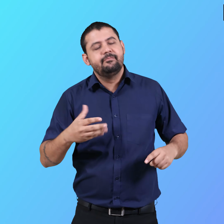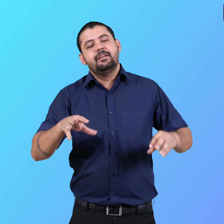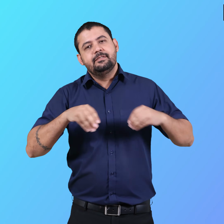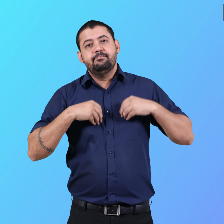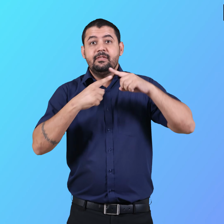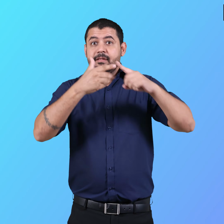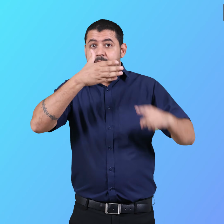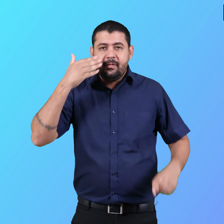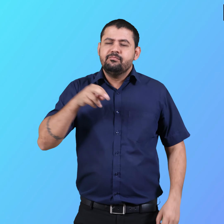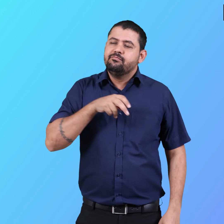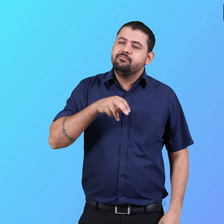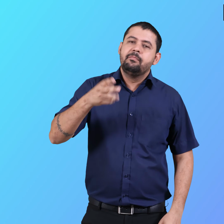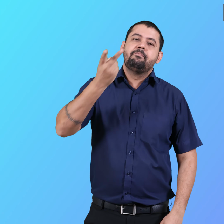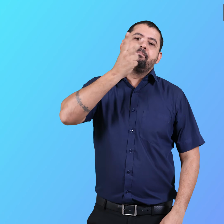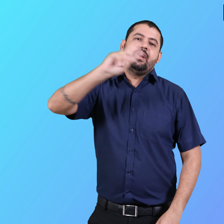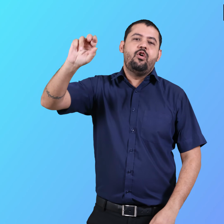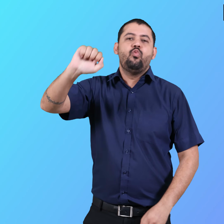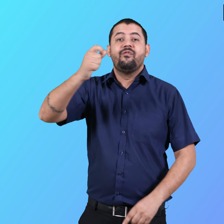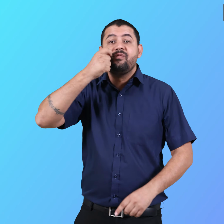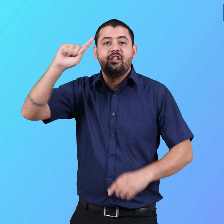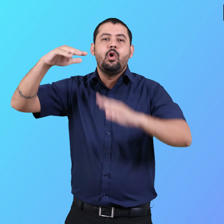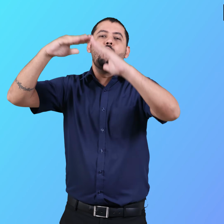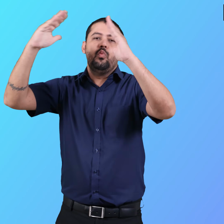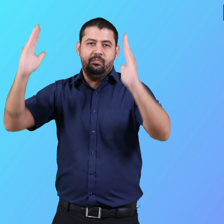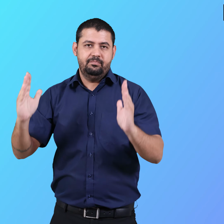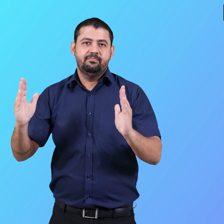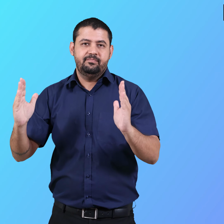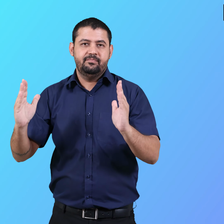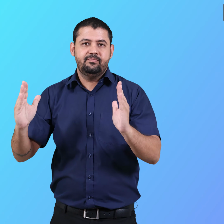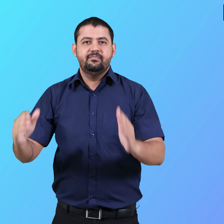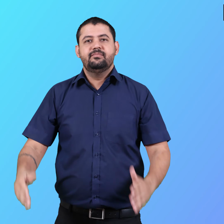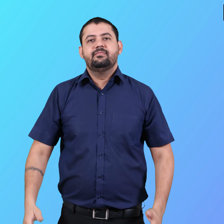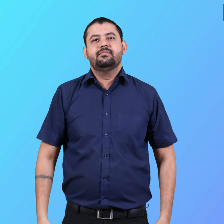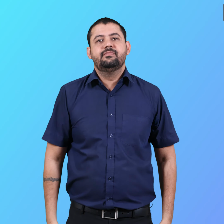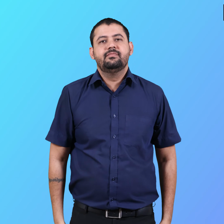So Tamar went back to her father’s home.